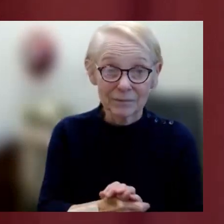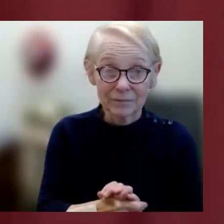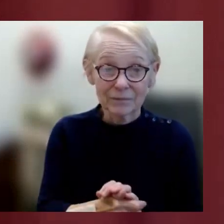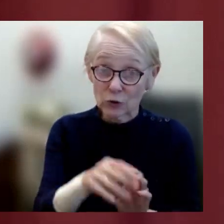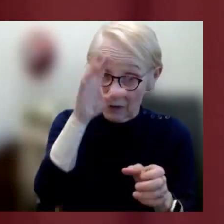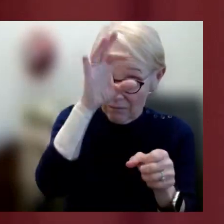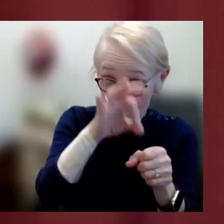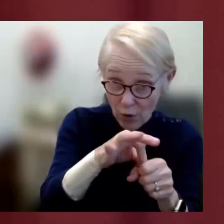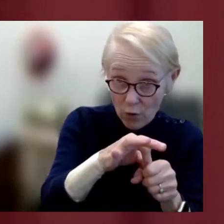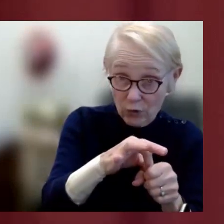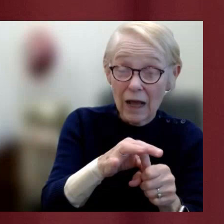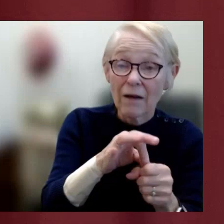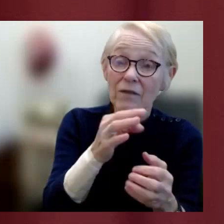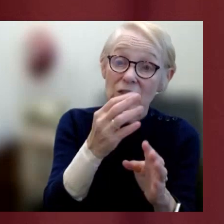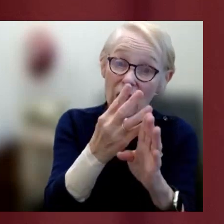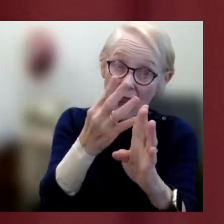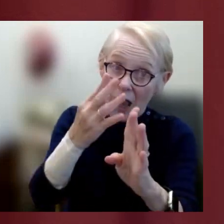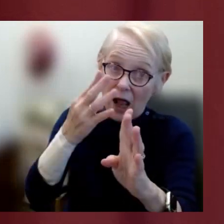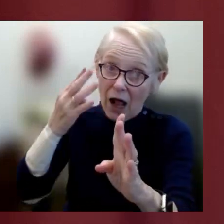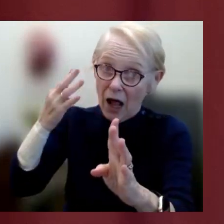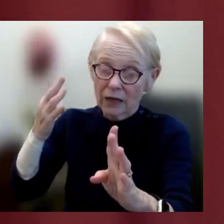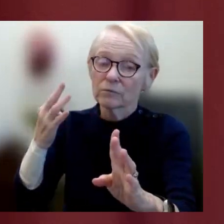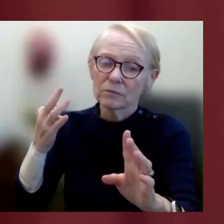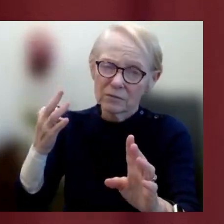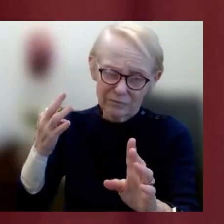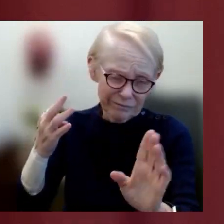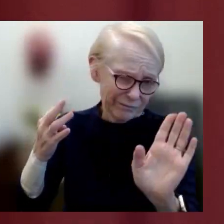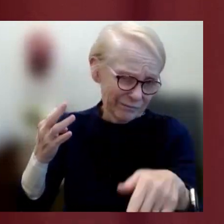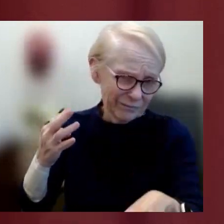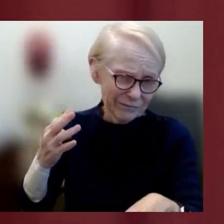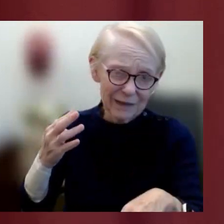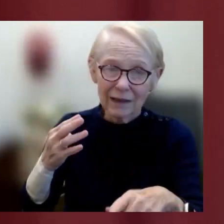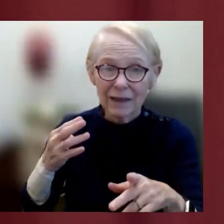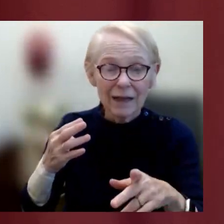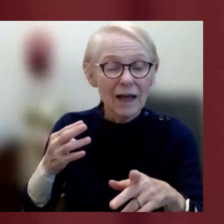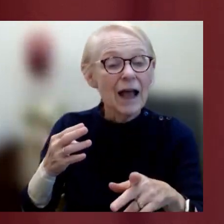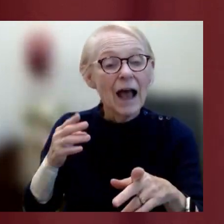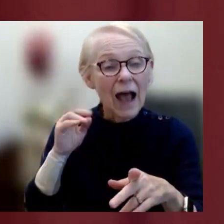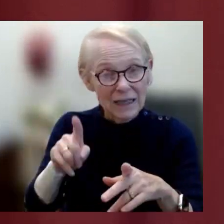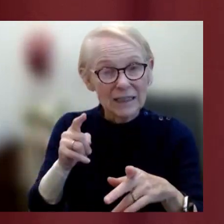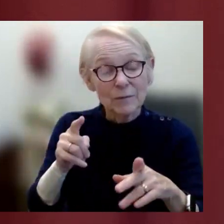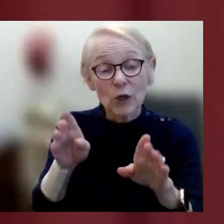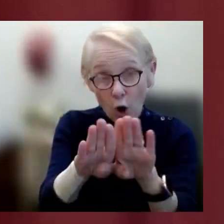line if there's a big line and uh it's open after it needs to stay open after the official hours yes